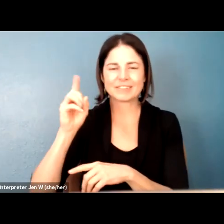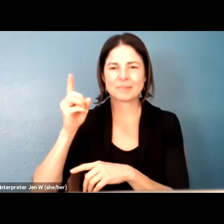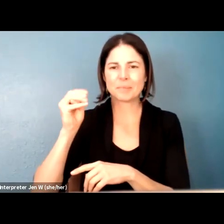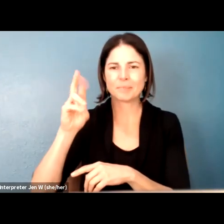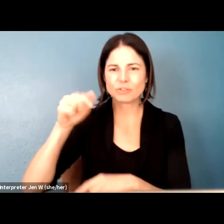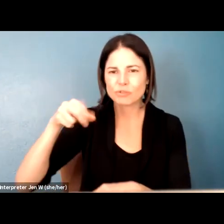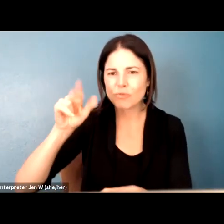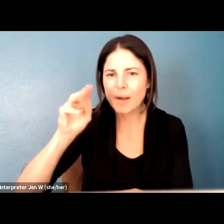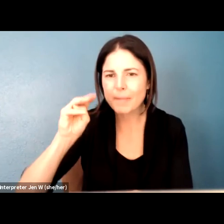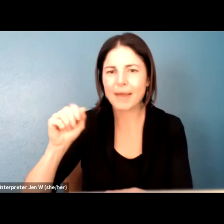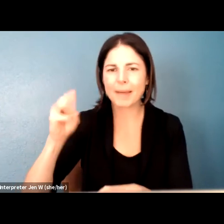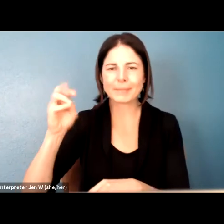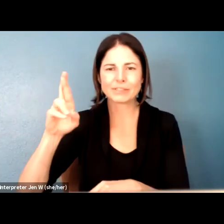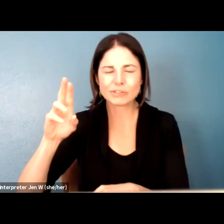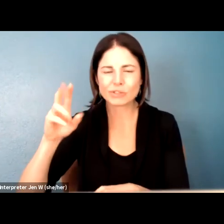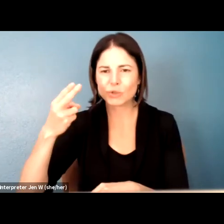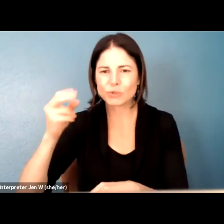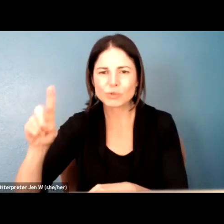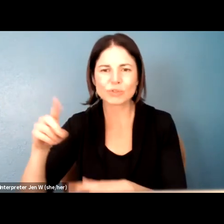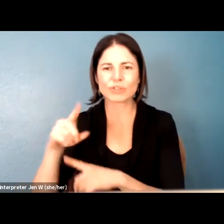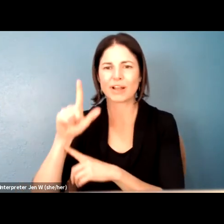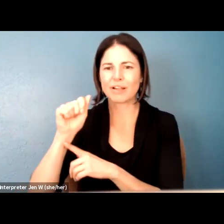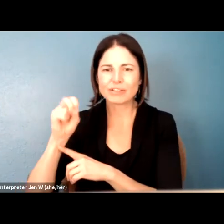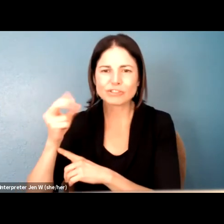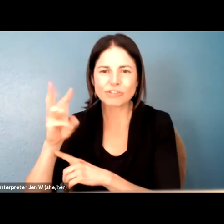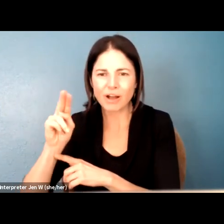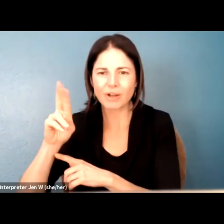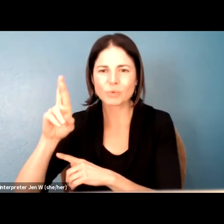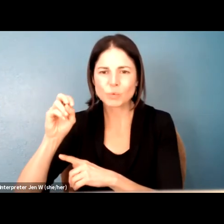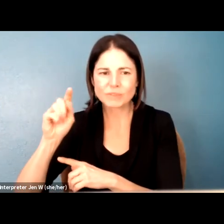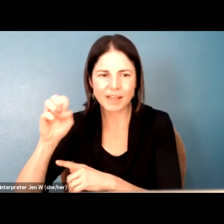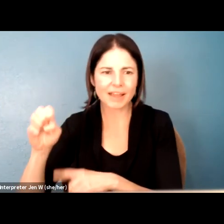Hood, Mr. rachet blush on route a Mr. McKnight, to name just a